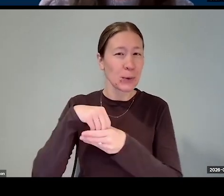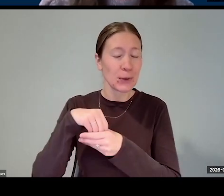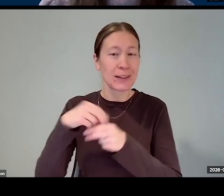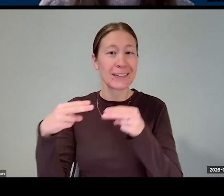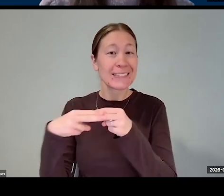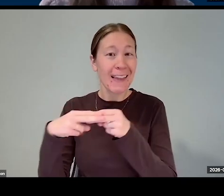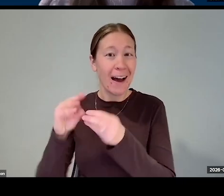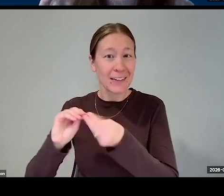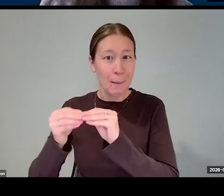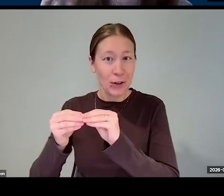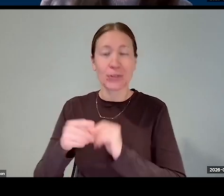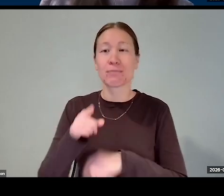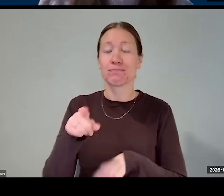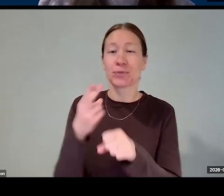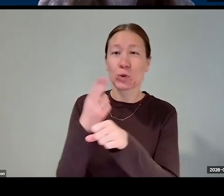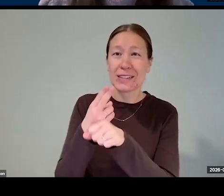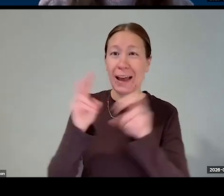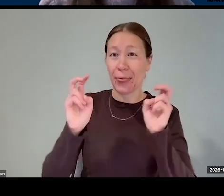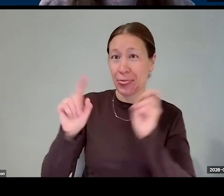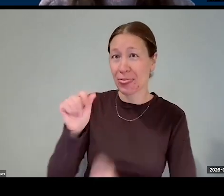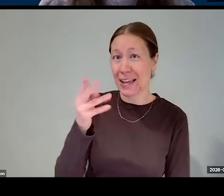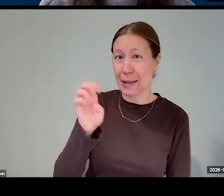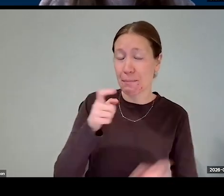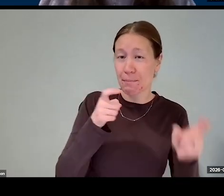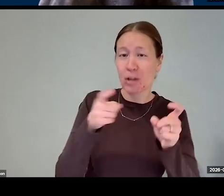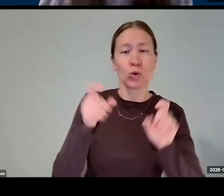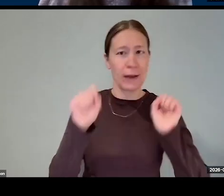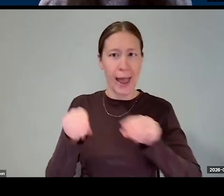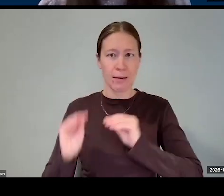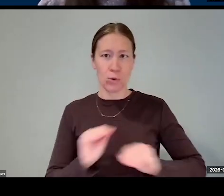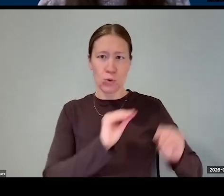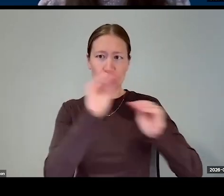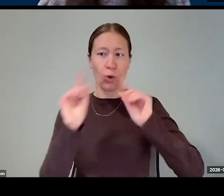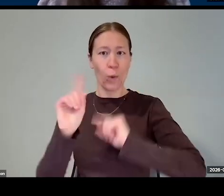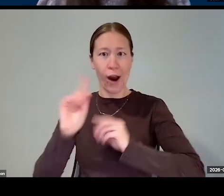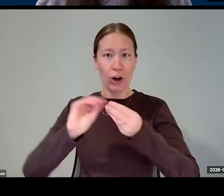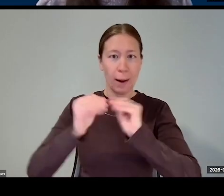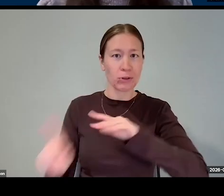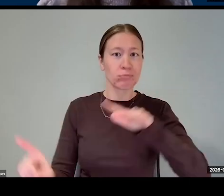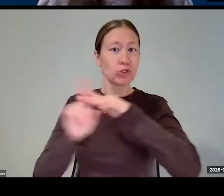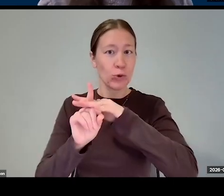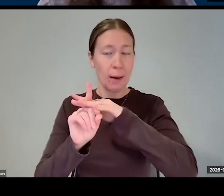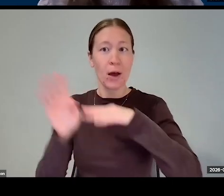you can adjust the placement or design of the slide numbers and then it populates for your entire slide deck.